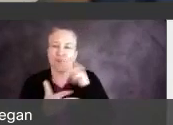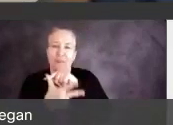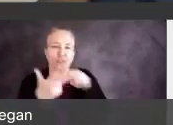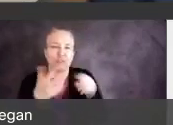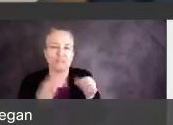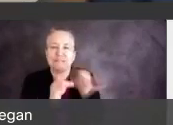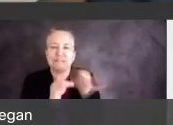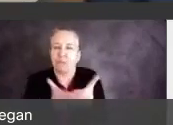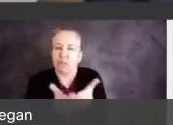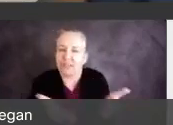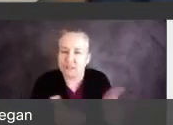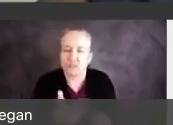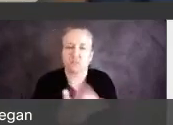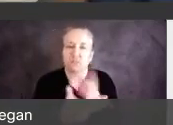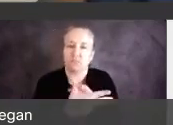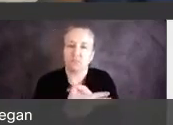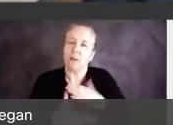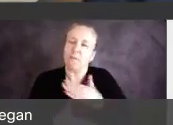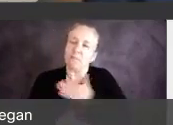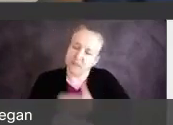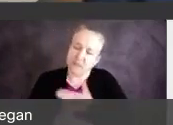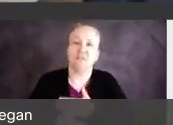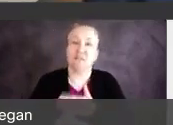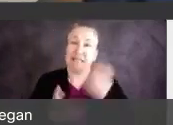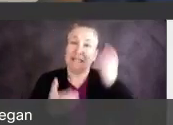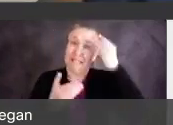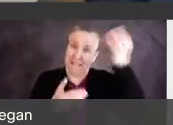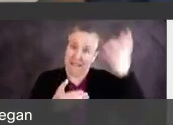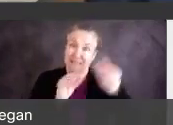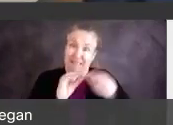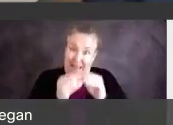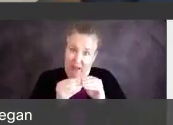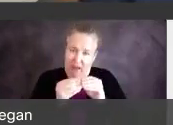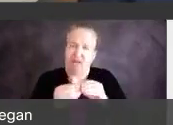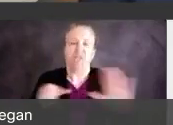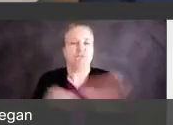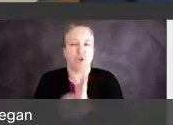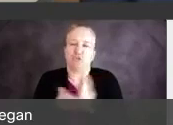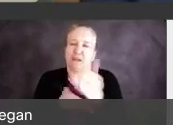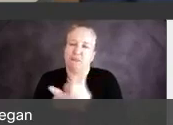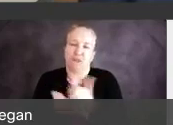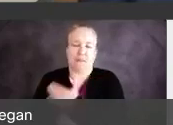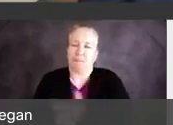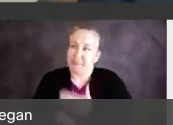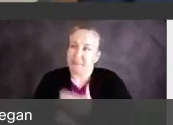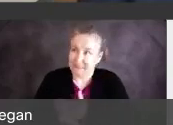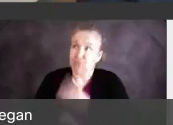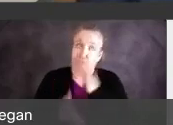them to be fully transparent with the data so we can understand how these decisions are being made.